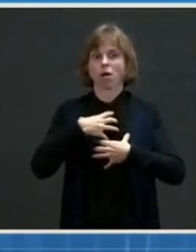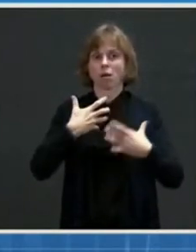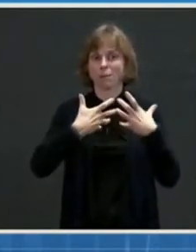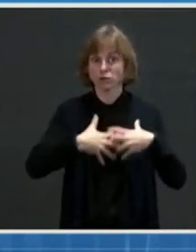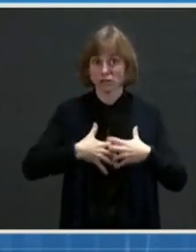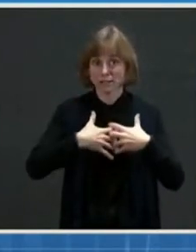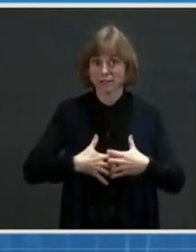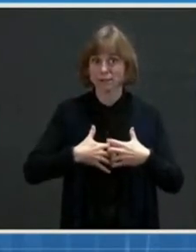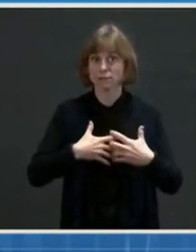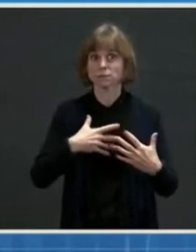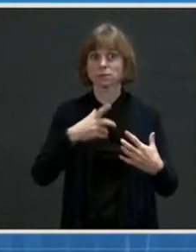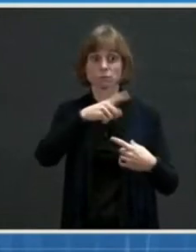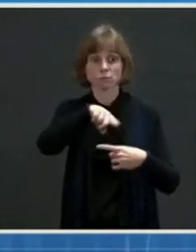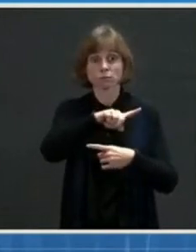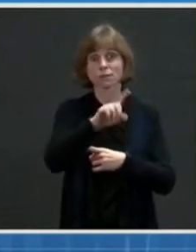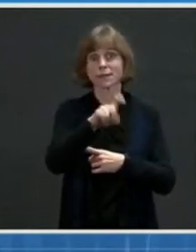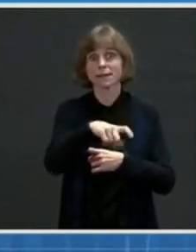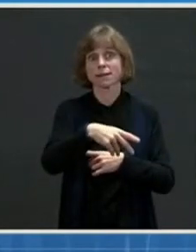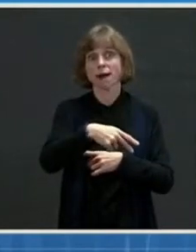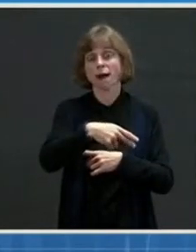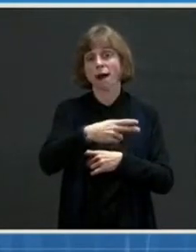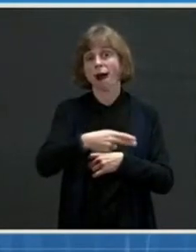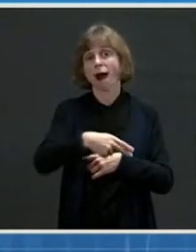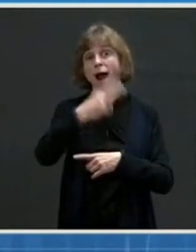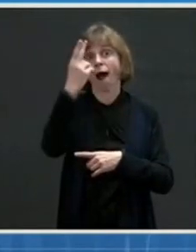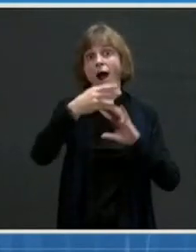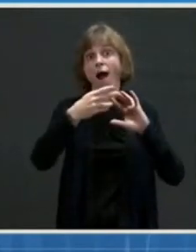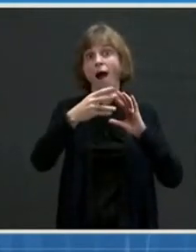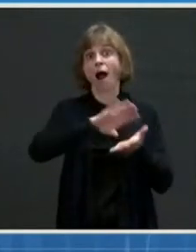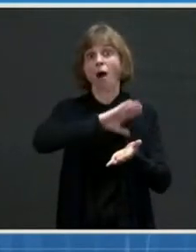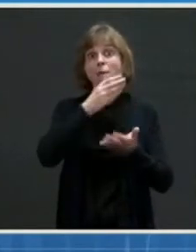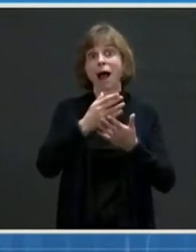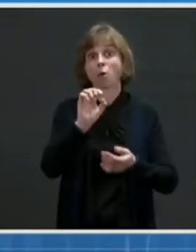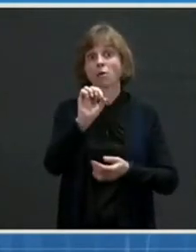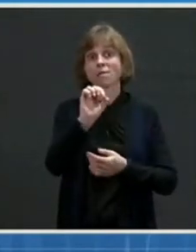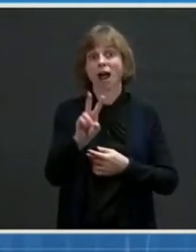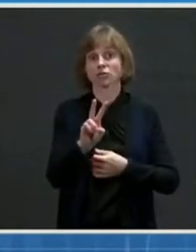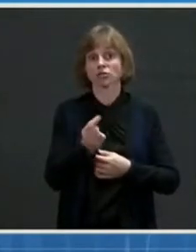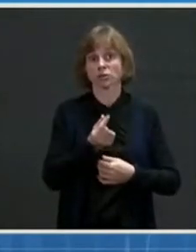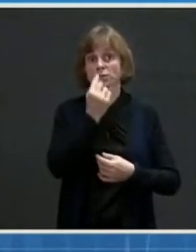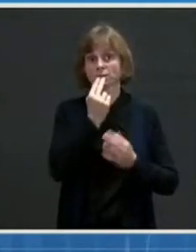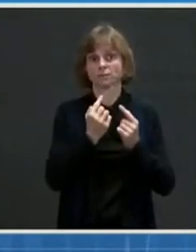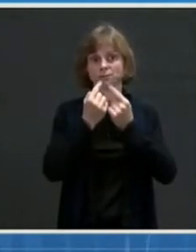DISEASE, PARTICULARLY PEOPLE IN